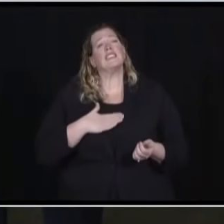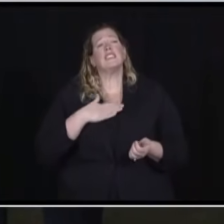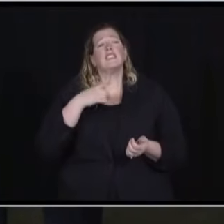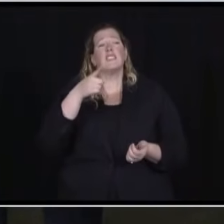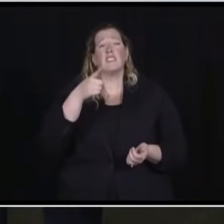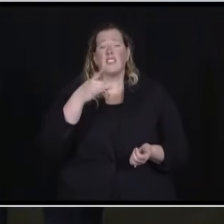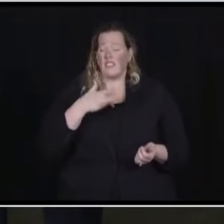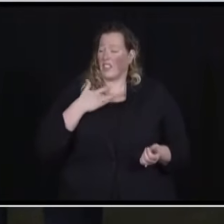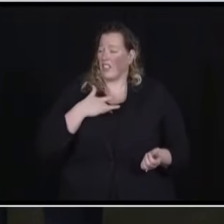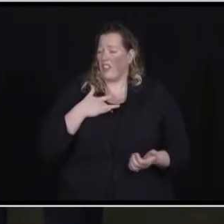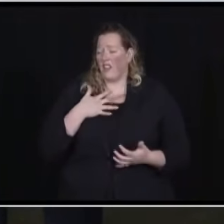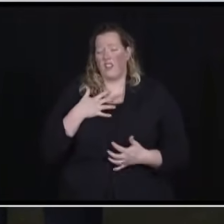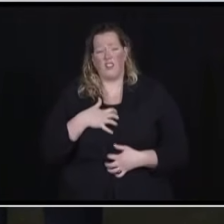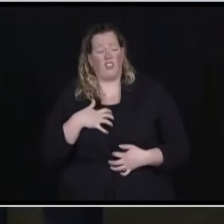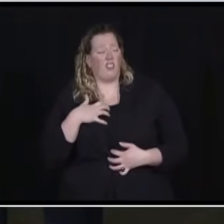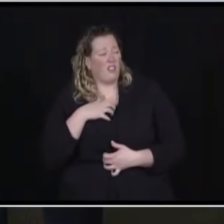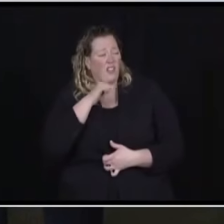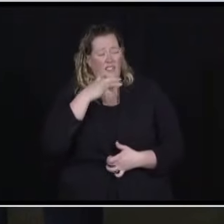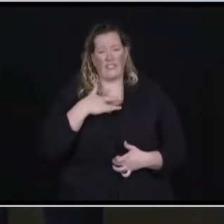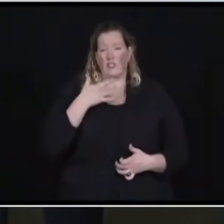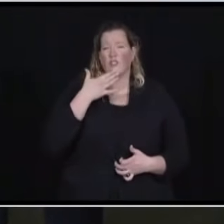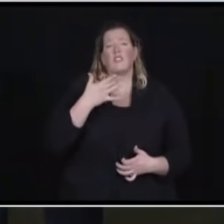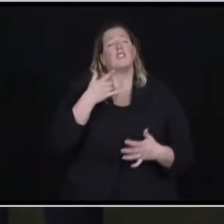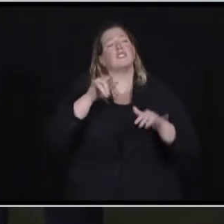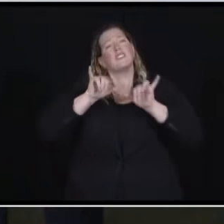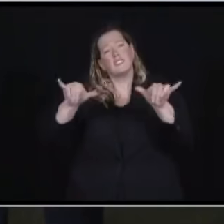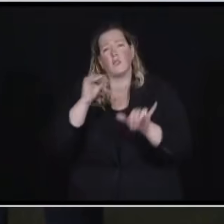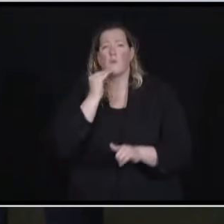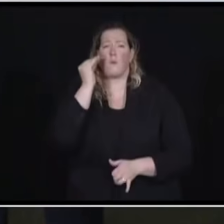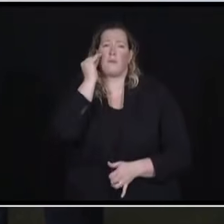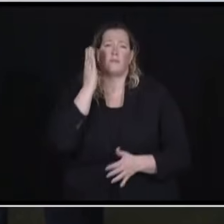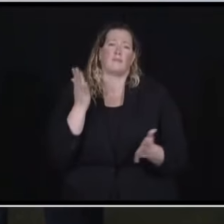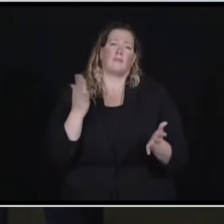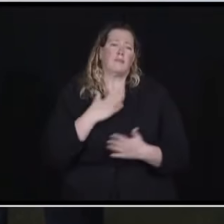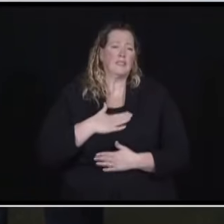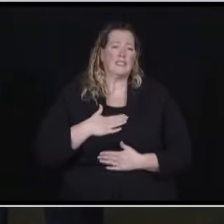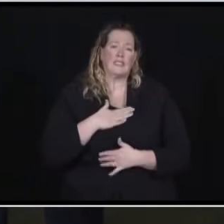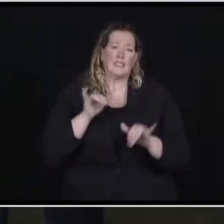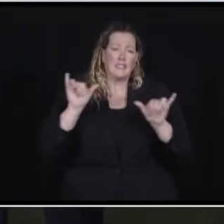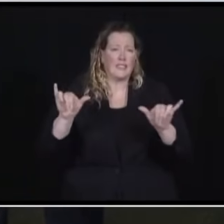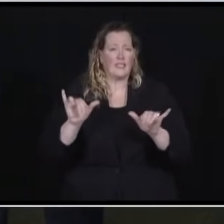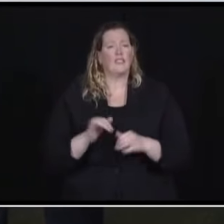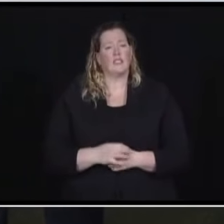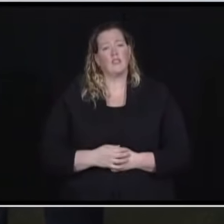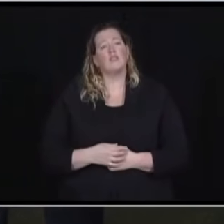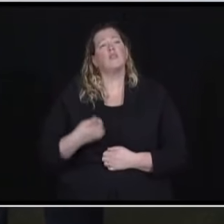household. Wash your hands often, and stay home if you are not feeling well.